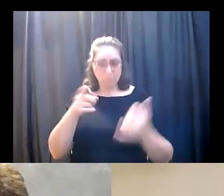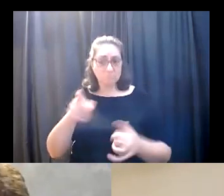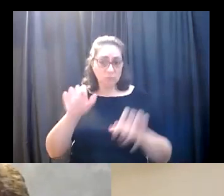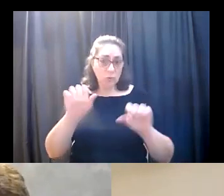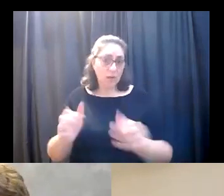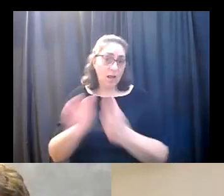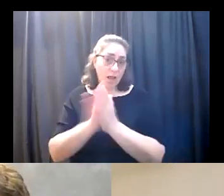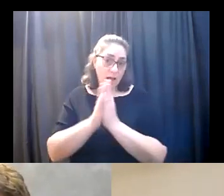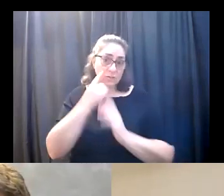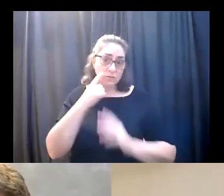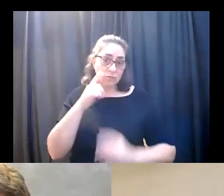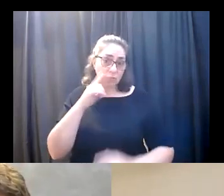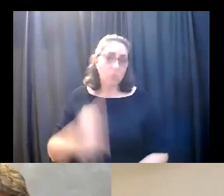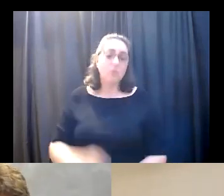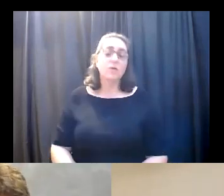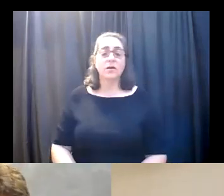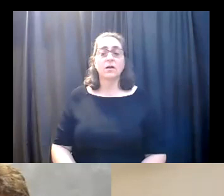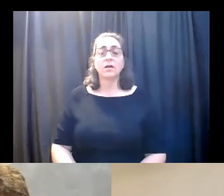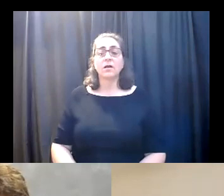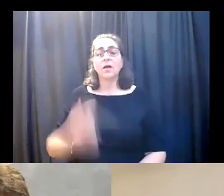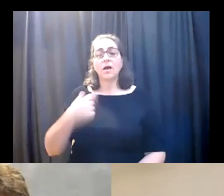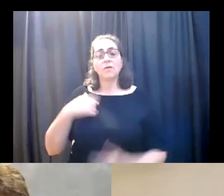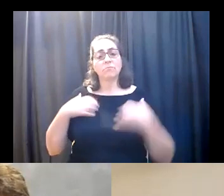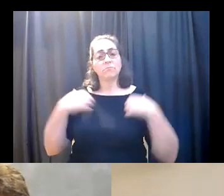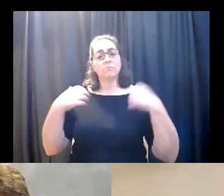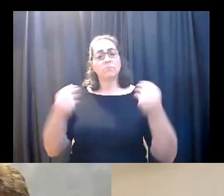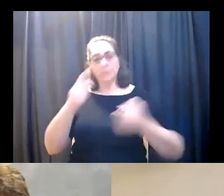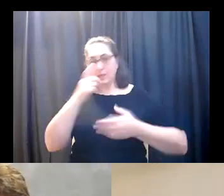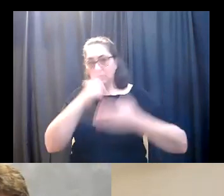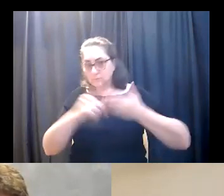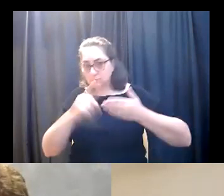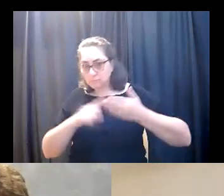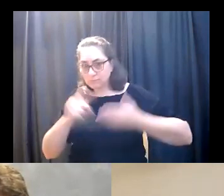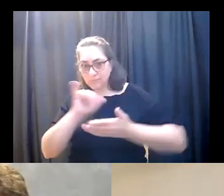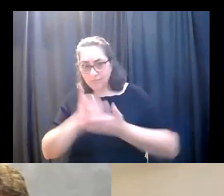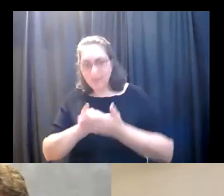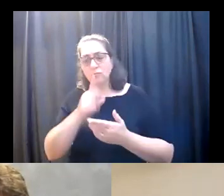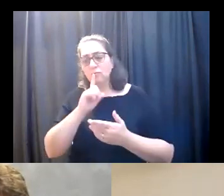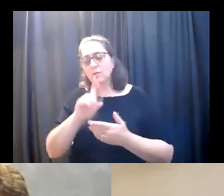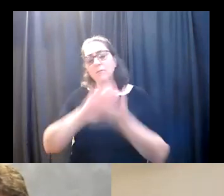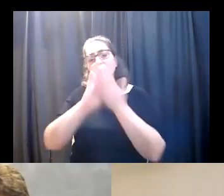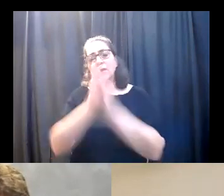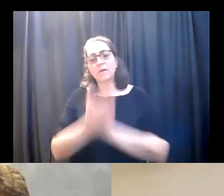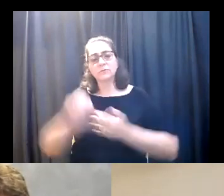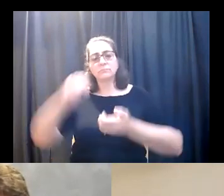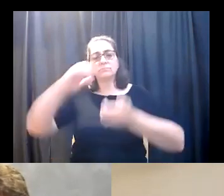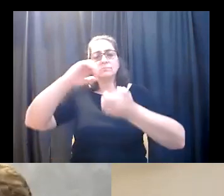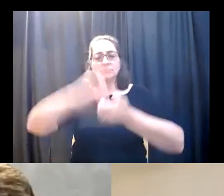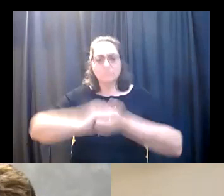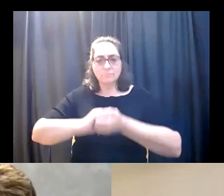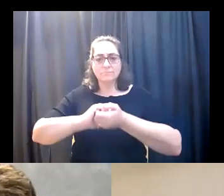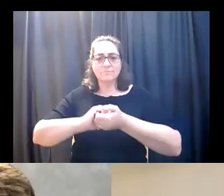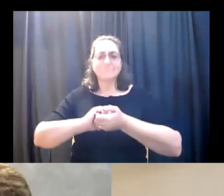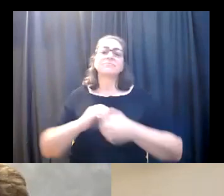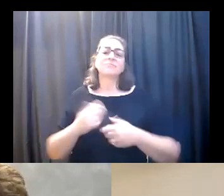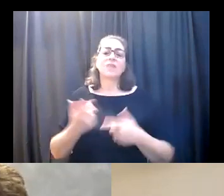a number are on the market but even the one or two that are FDA cleared are what we call